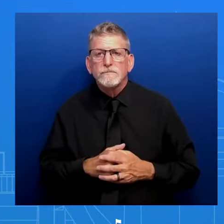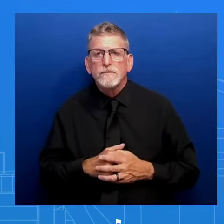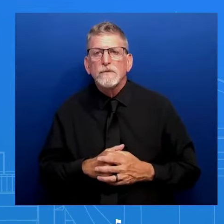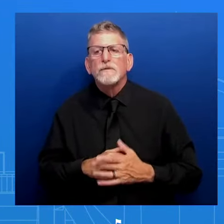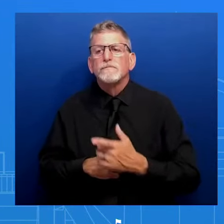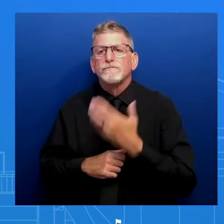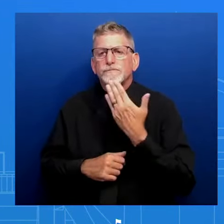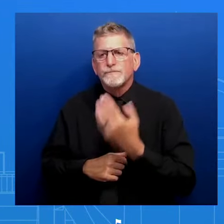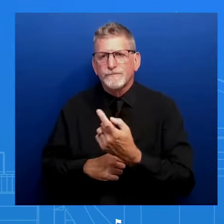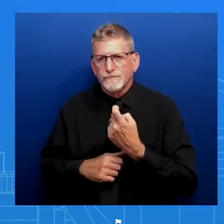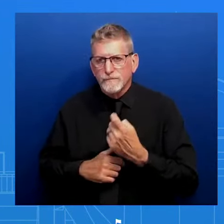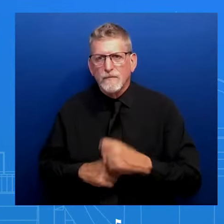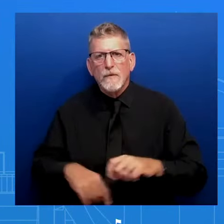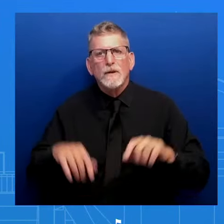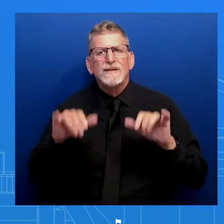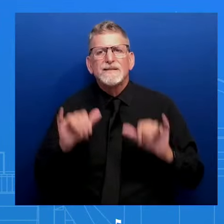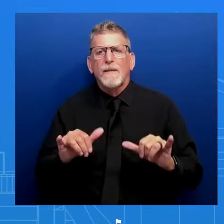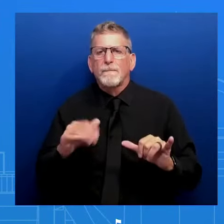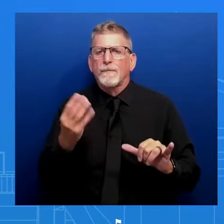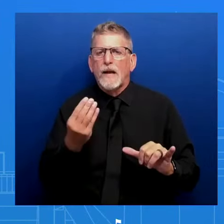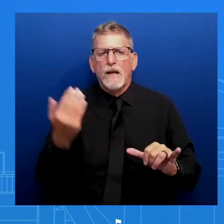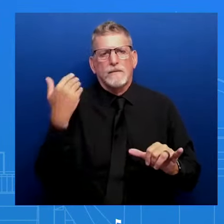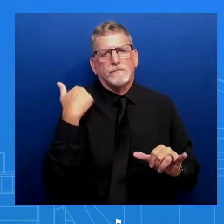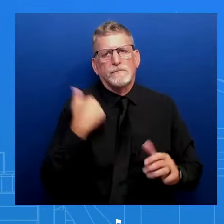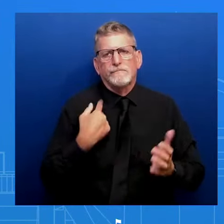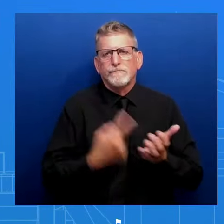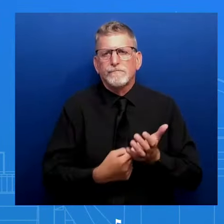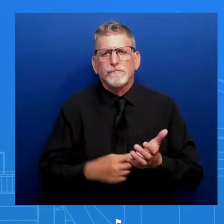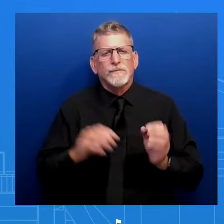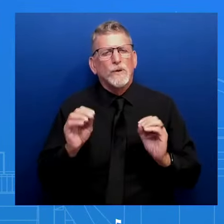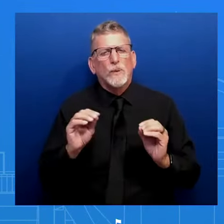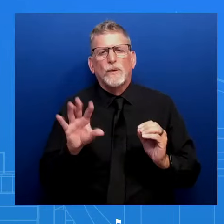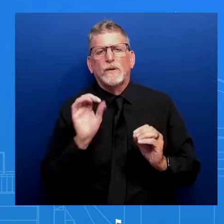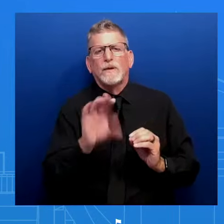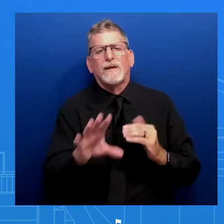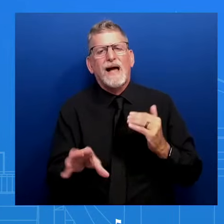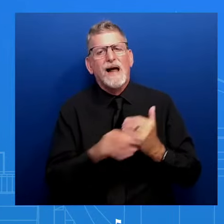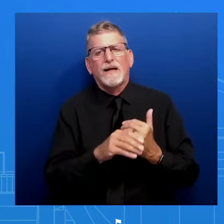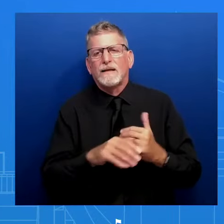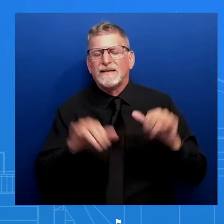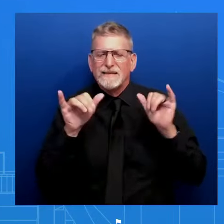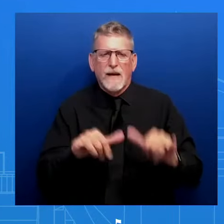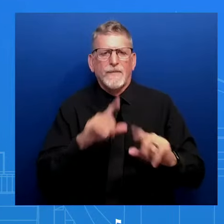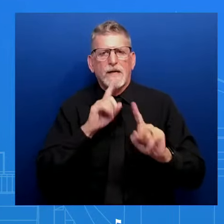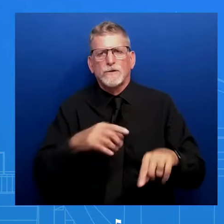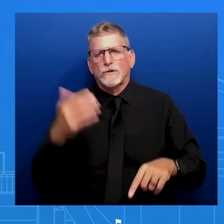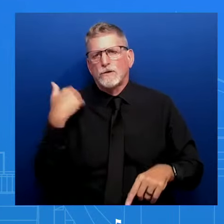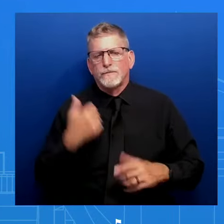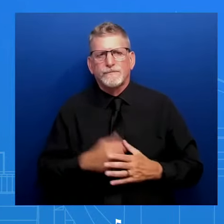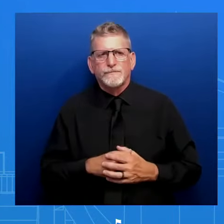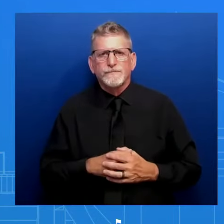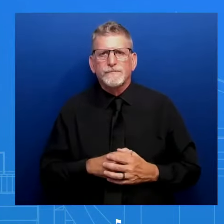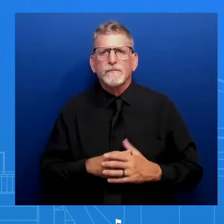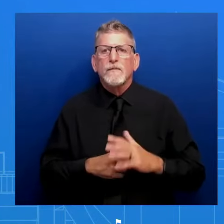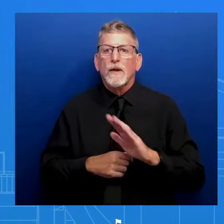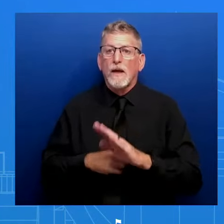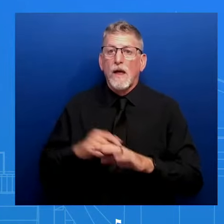I don't have anything to add to what I stated on Monday. The Press: Can you give us a preview of the President's briefing on heat? Ms. Jean-Pierre: I gave you a little bit of preview.